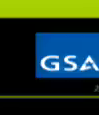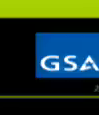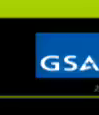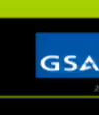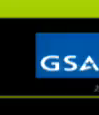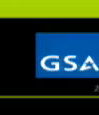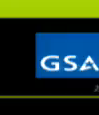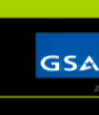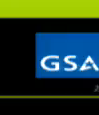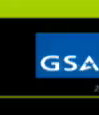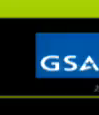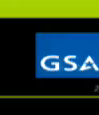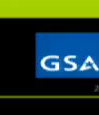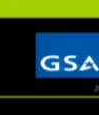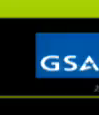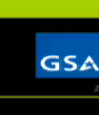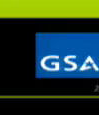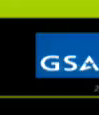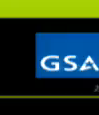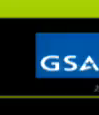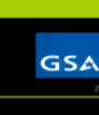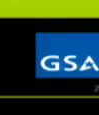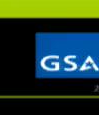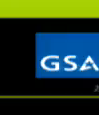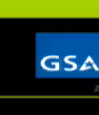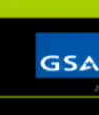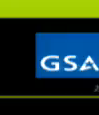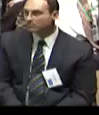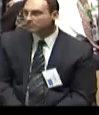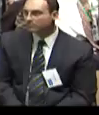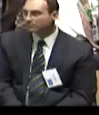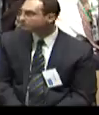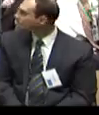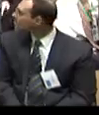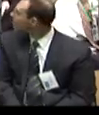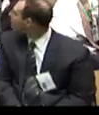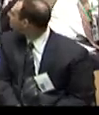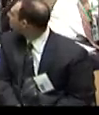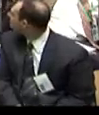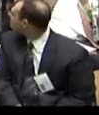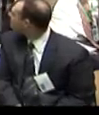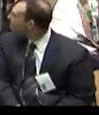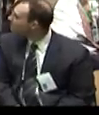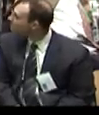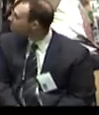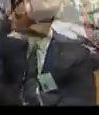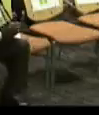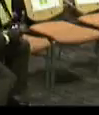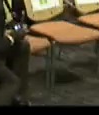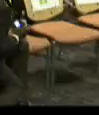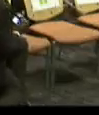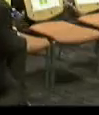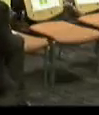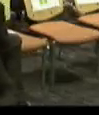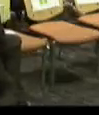IF I COULD HAVE A SHOW OF HANDS OF WHO HERE IS COMING FROM THE INDUSTRY SIDE. FANTASTIC.